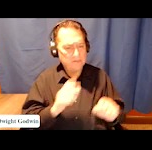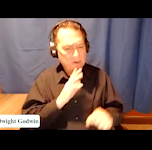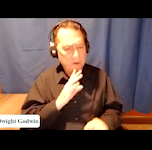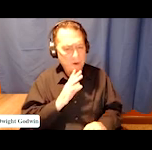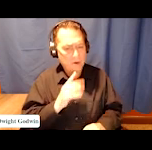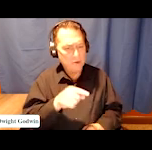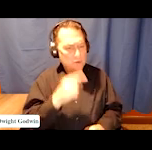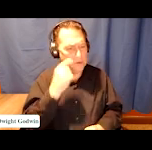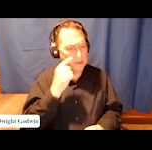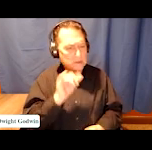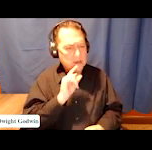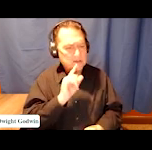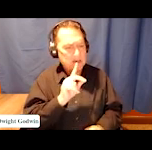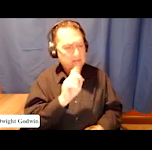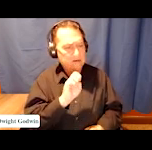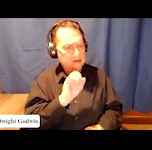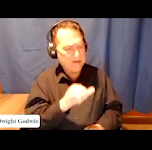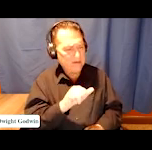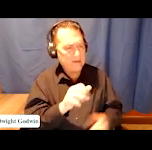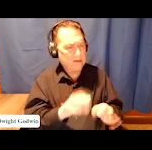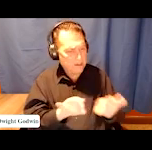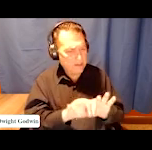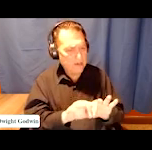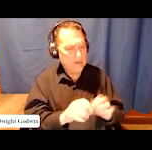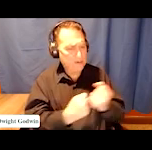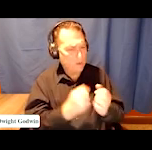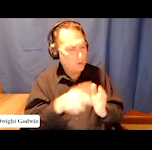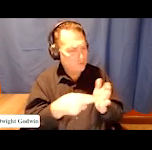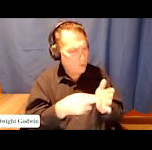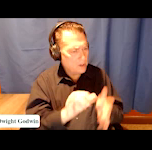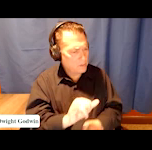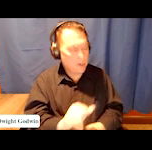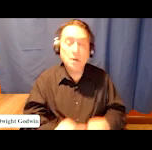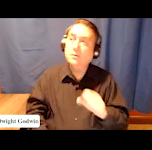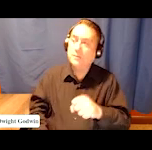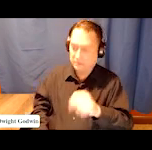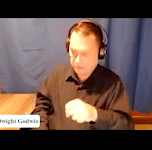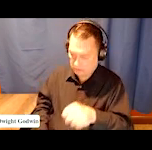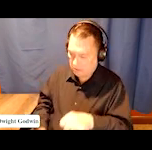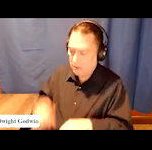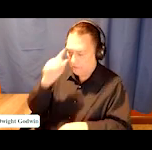kind of a key support role as well? Yes, because for some people with IDD,